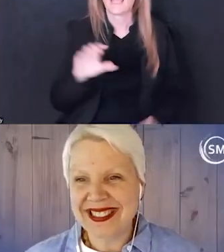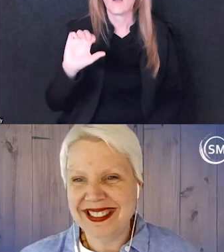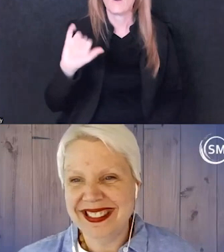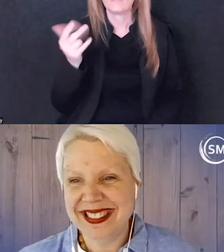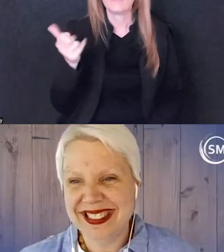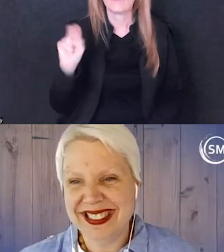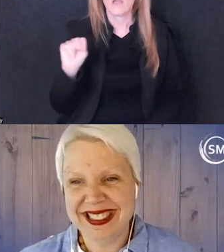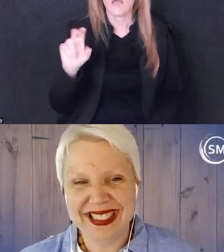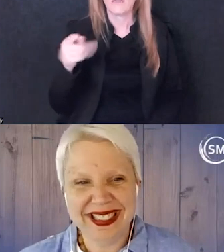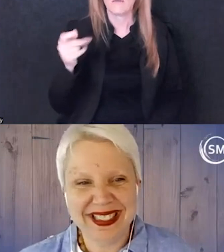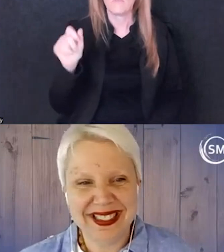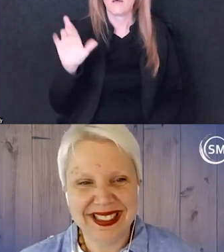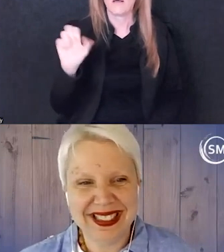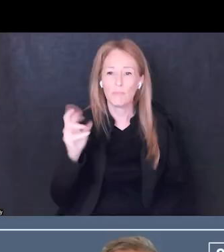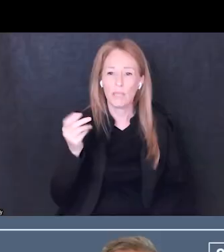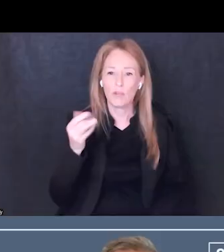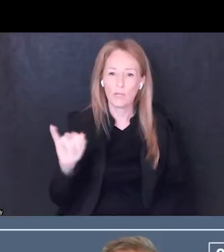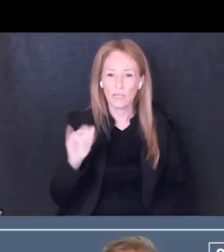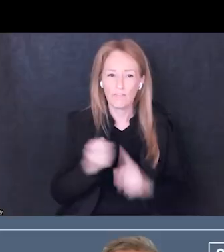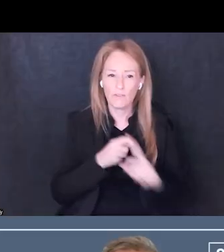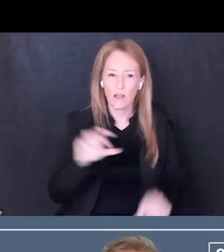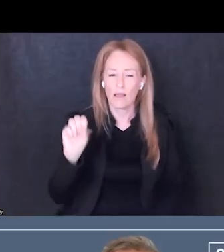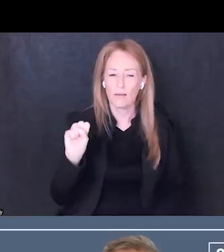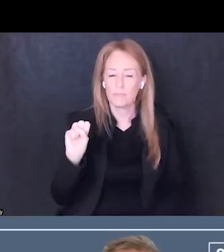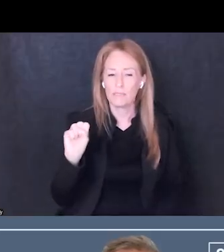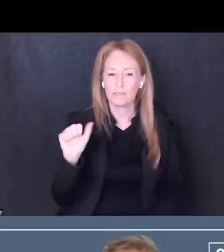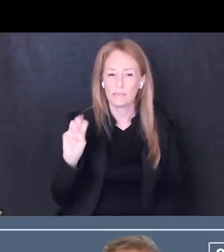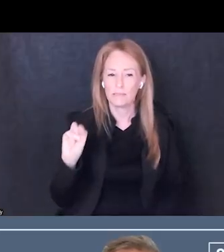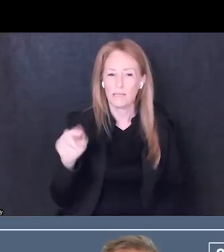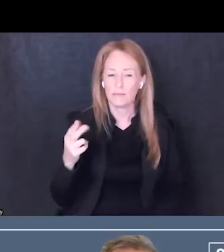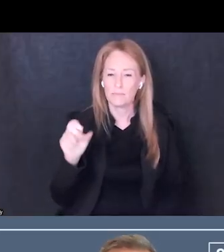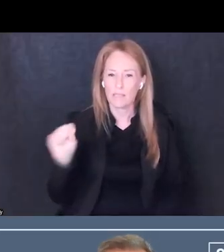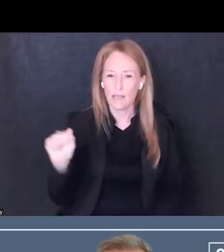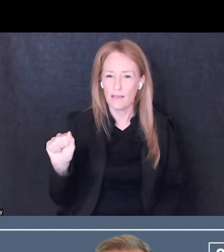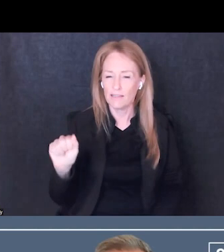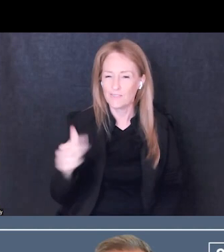: HEY AMY, THANKS FOR HAVING US TODAY.